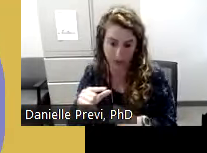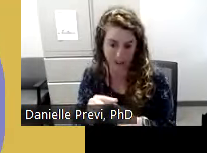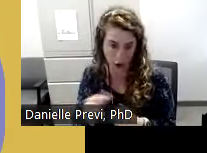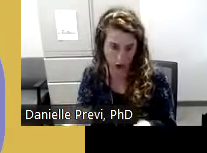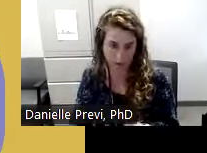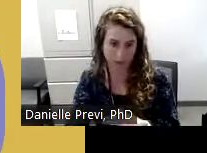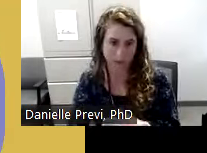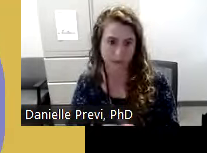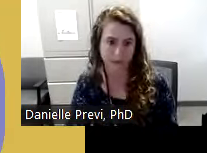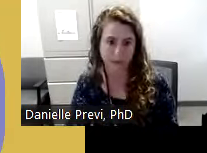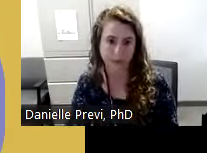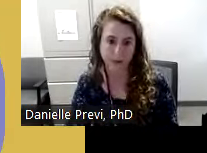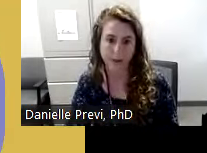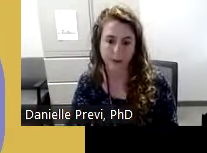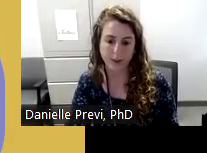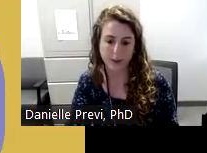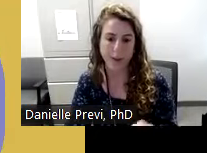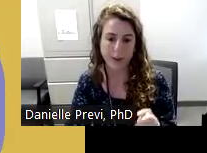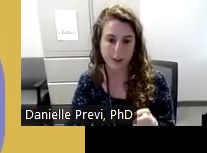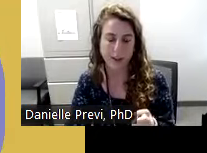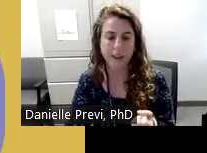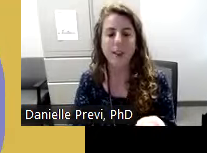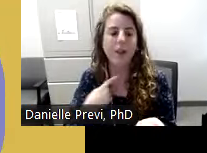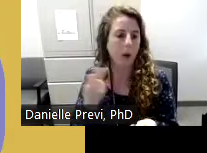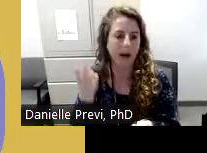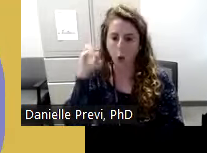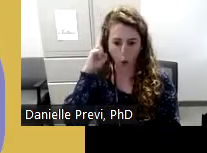are still some people who prefer that for themselves and that's an individual choice.